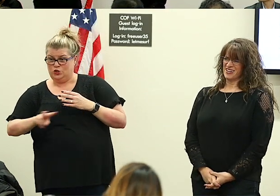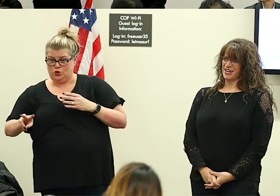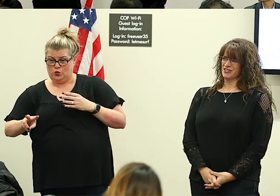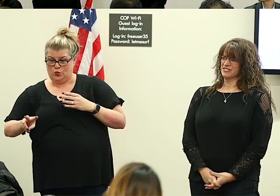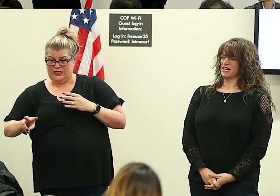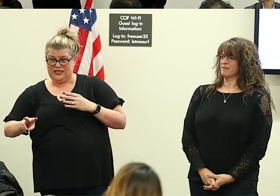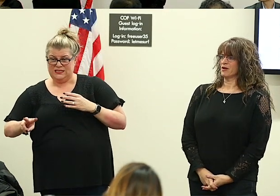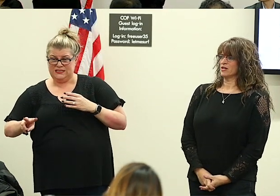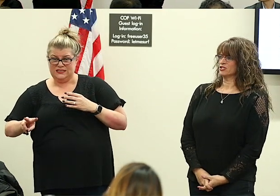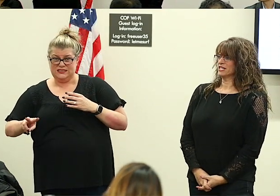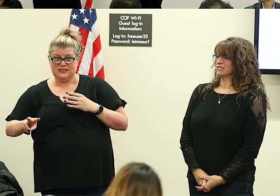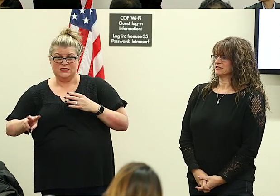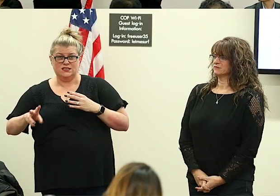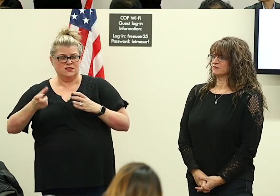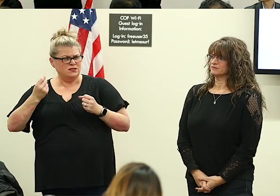Are you kind of understanding my question?